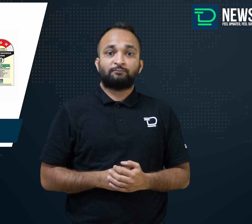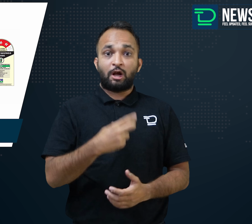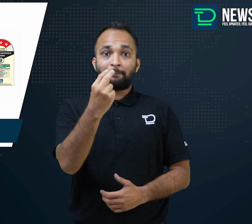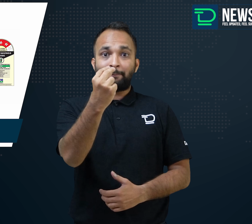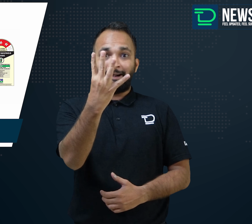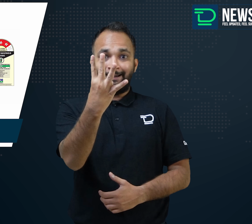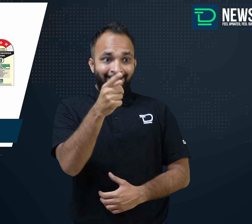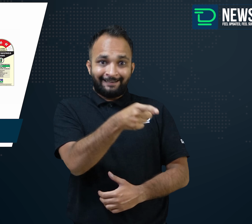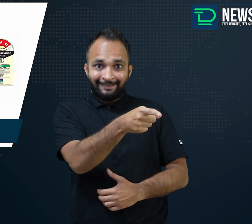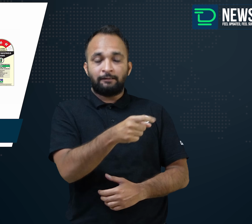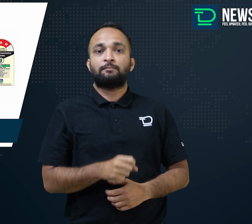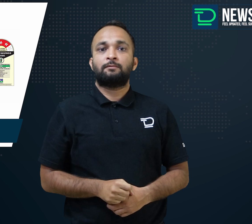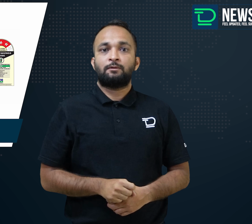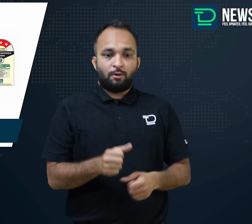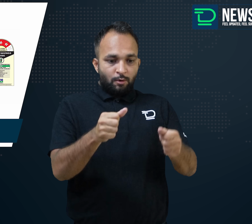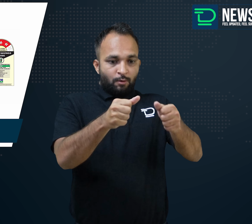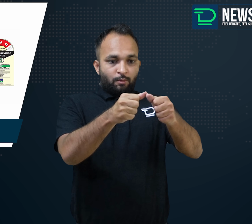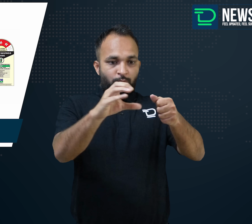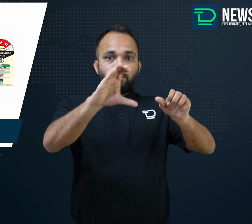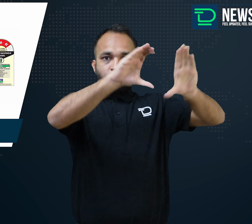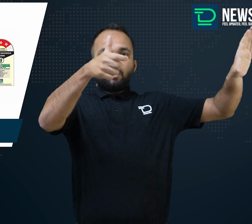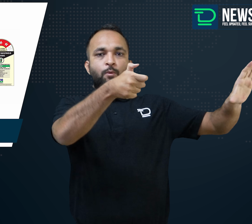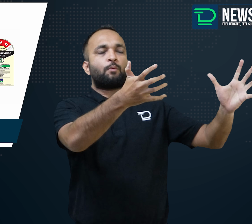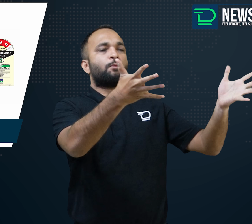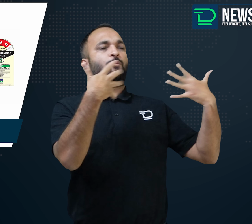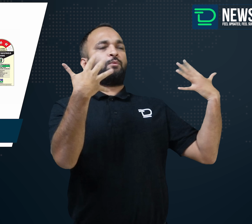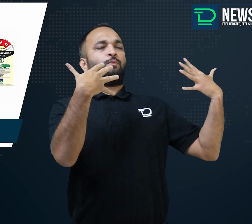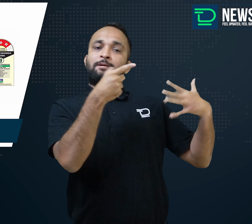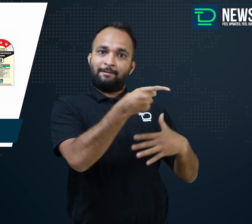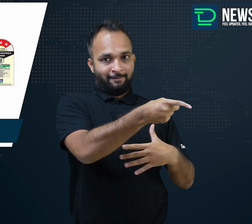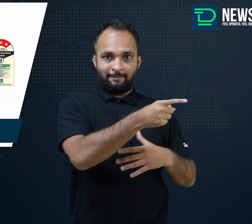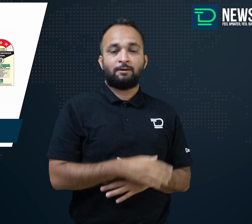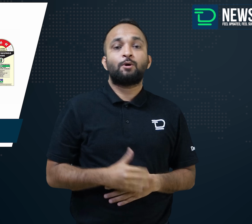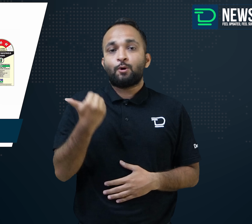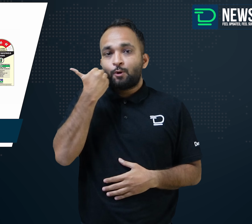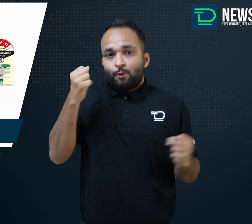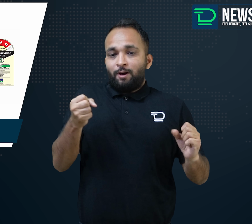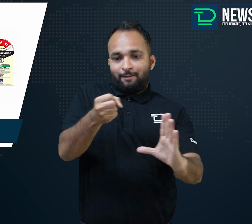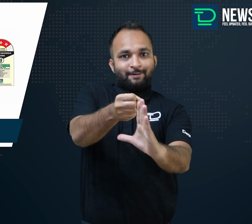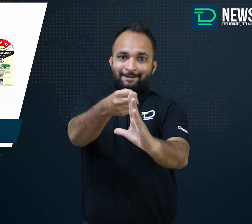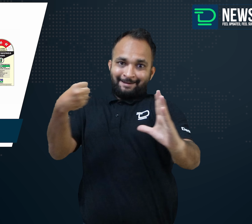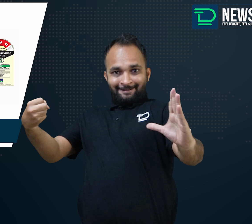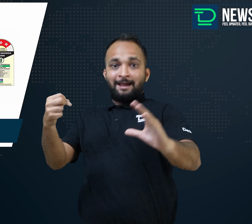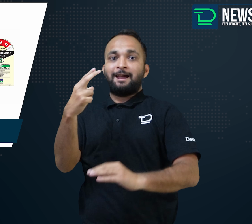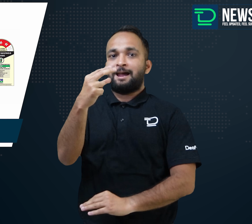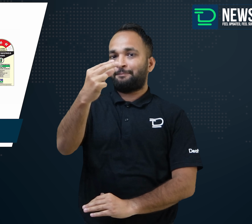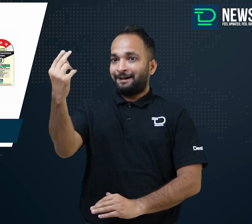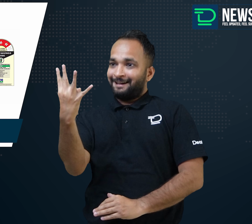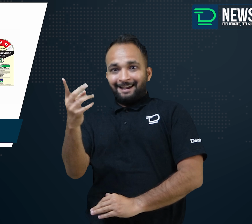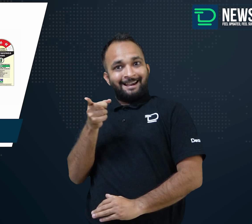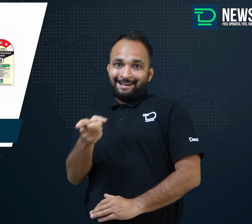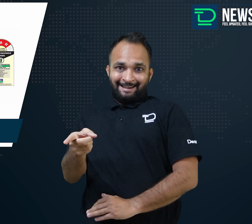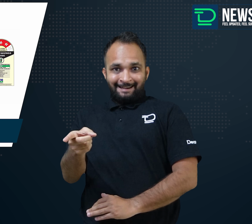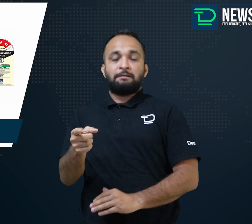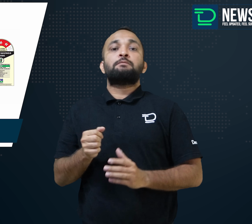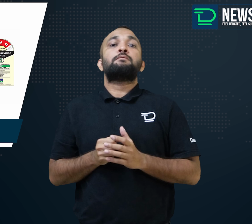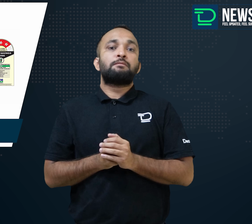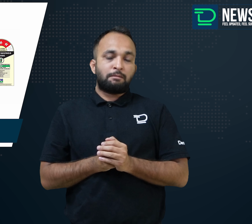The 4 star AC & Refrigerator/Fridge have auto cut-off features.